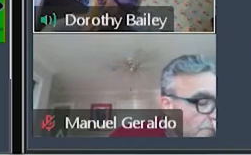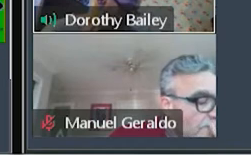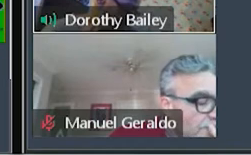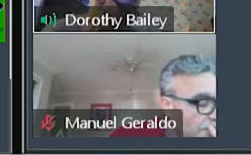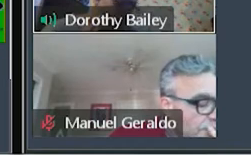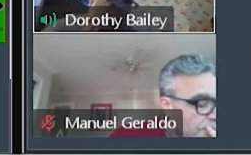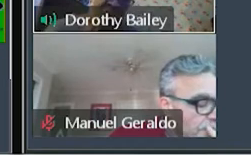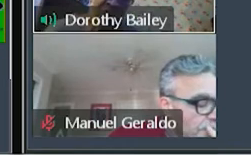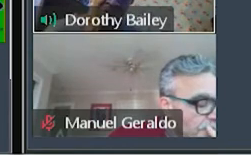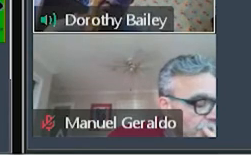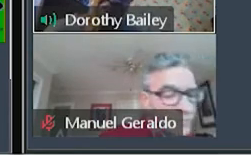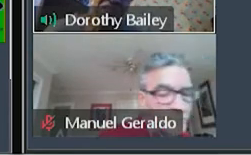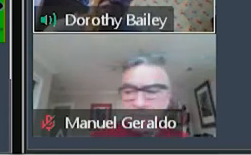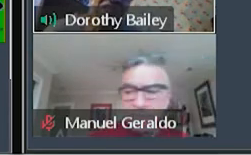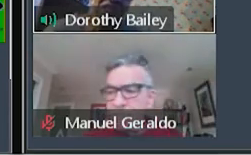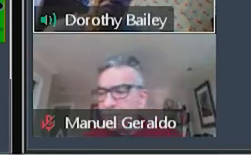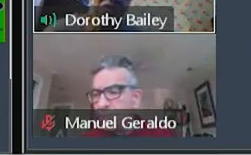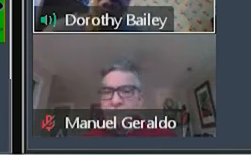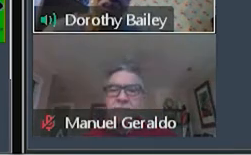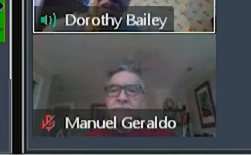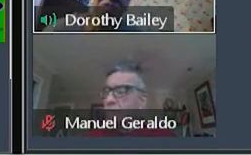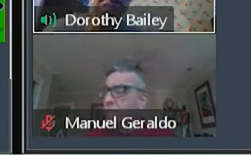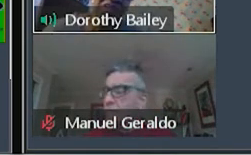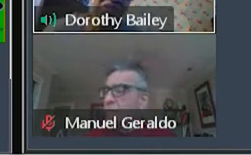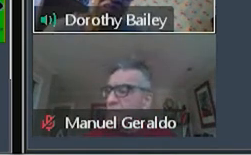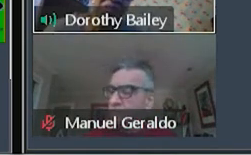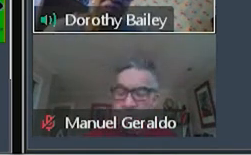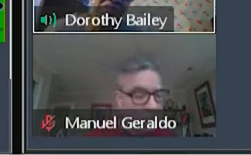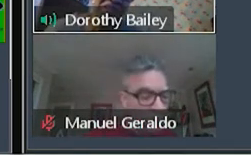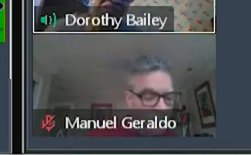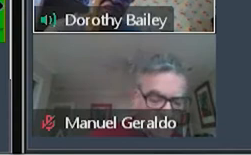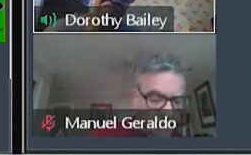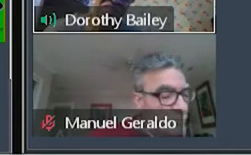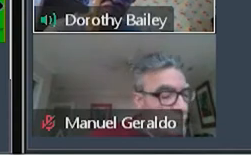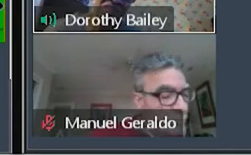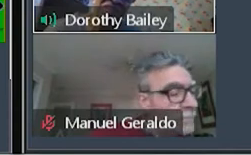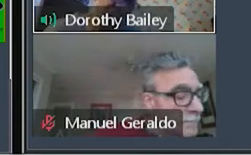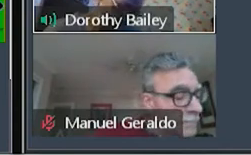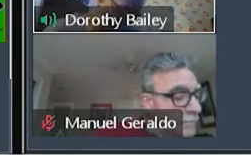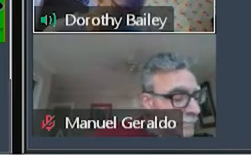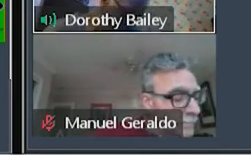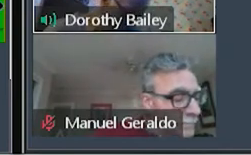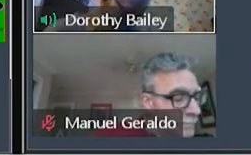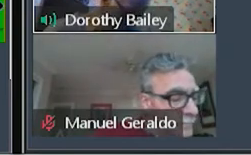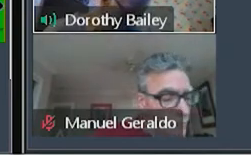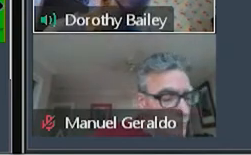depth requirement and what happens in and what is happening in that case, in that situation?